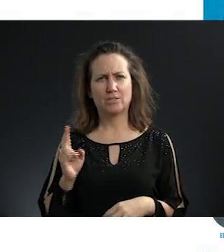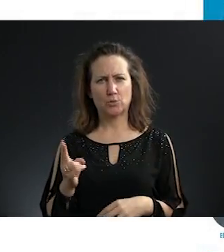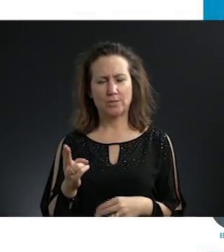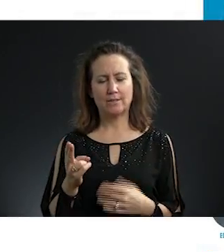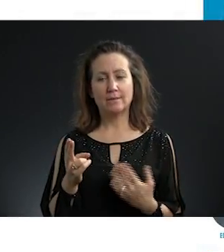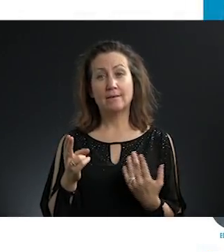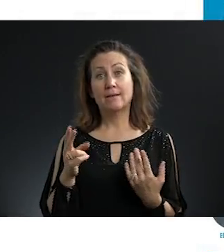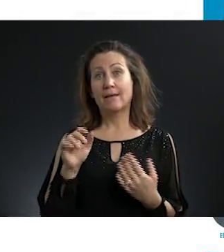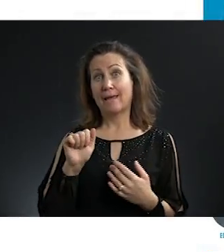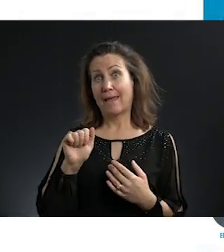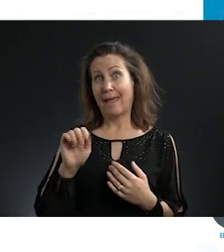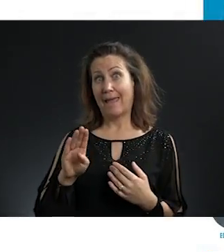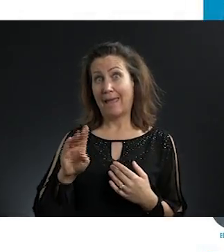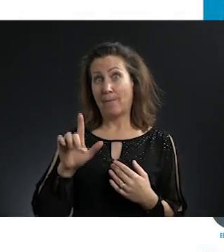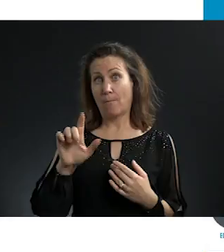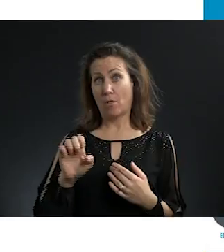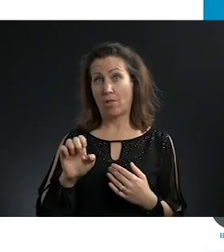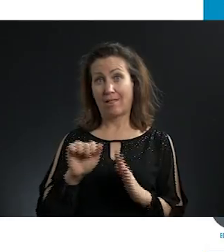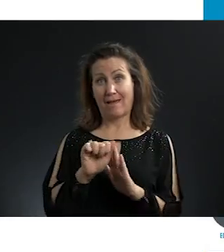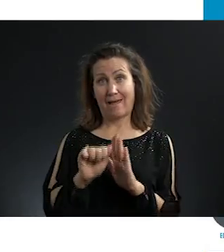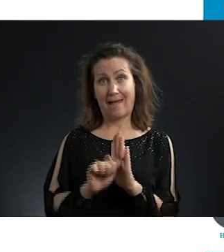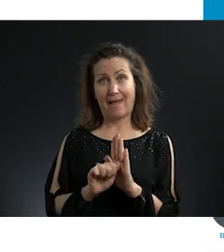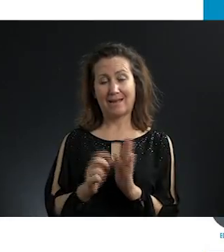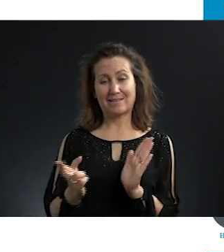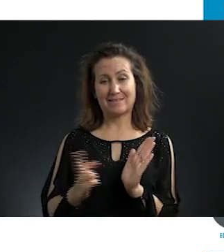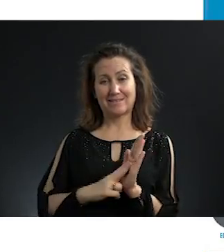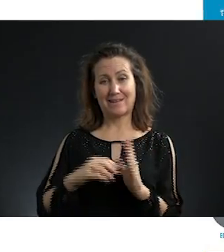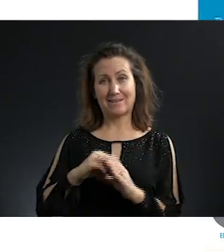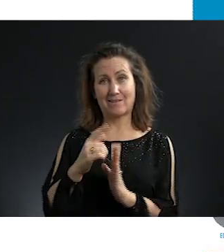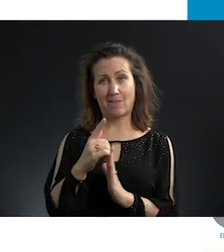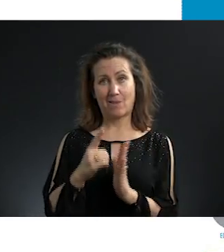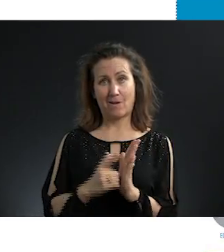The able Act was signed into law on December, 19th